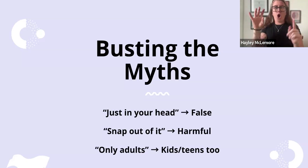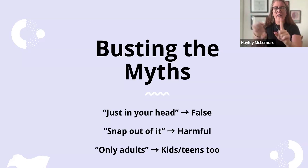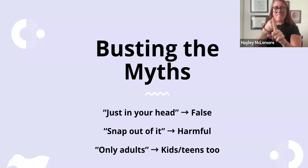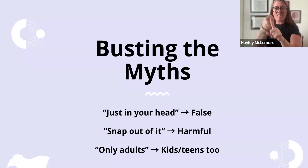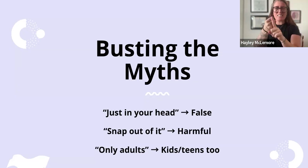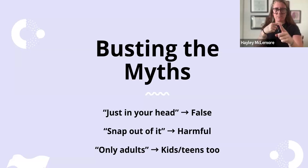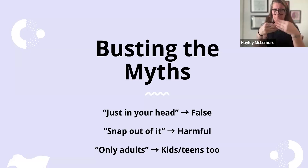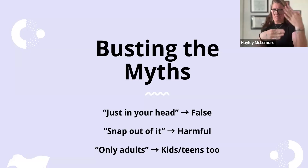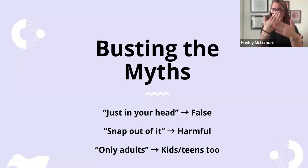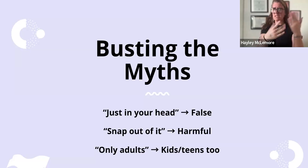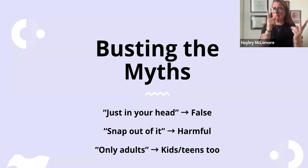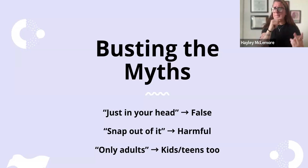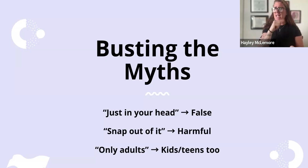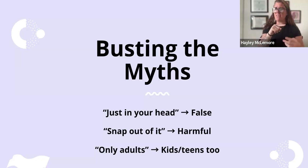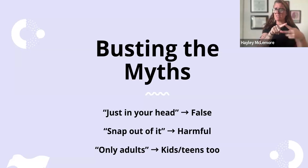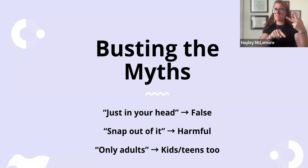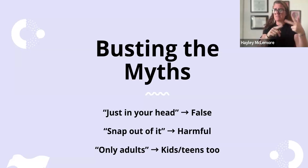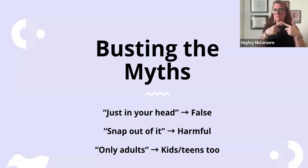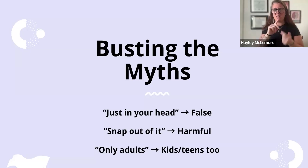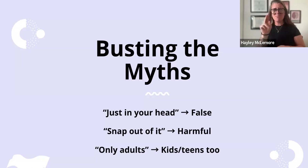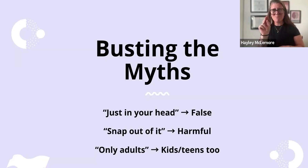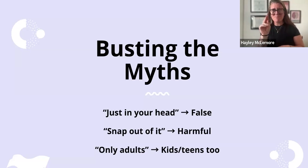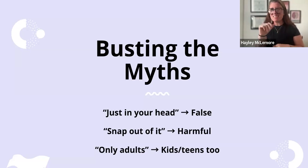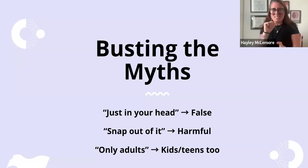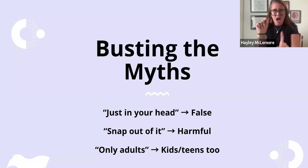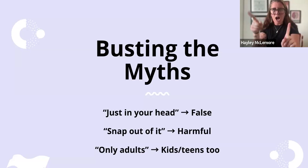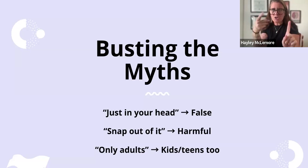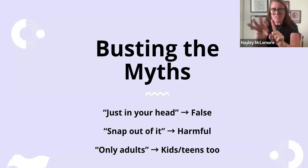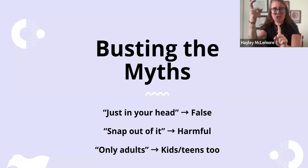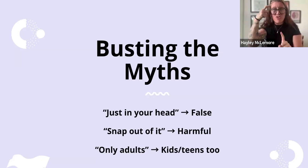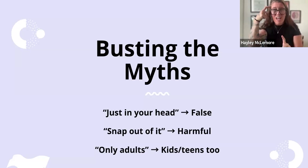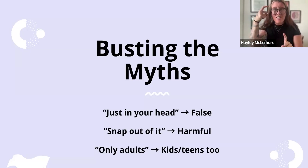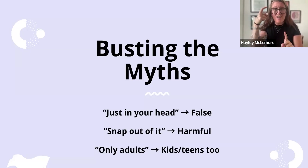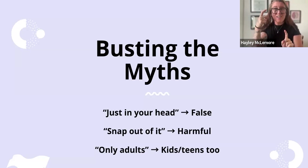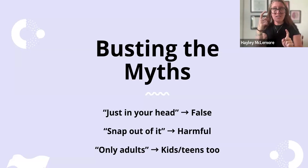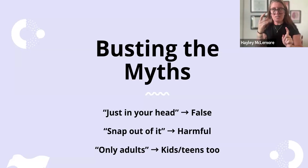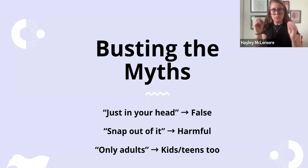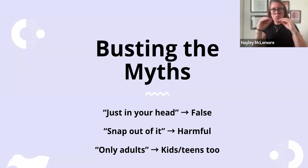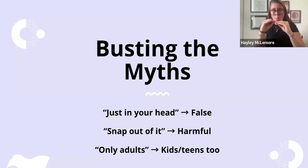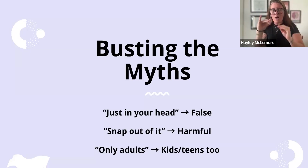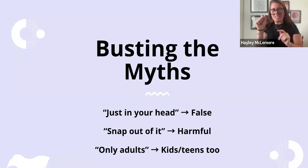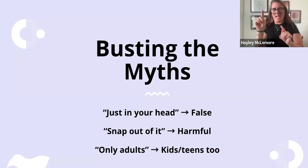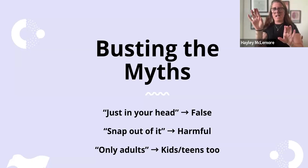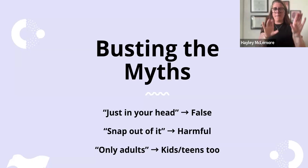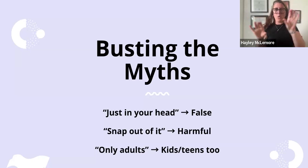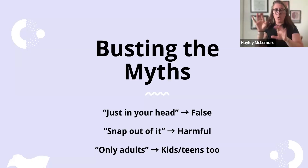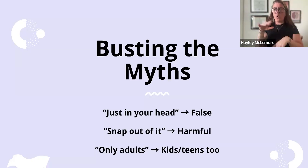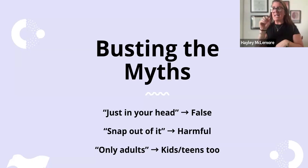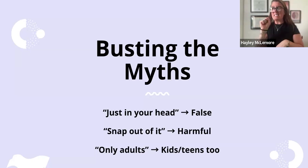Or they'll say, "Only adults are impacted by oppression-- by depression." Excuse me. And it's just not true. It's not just in someone's head.